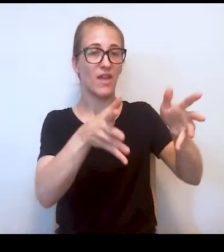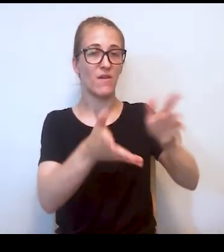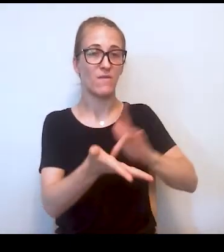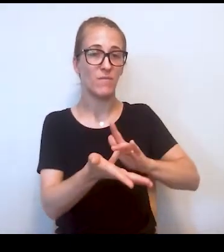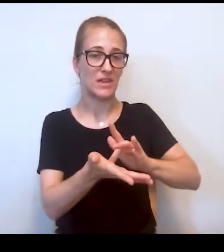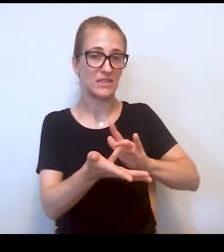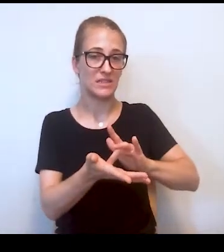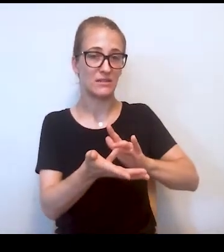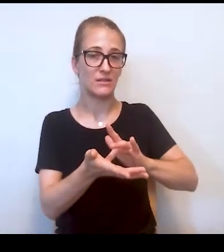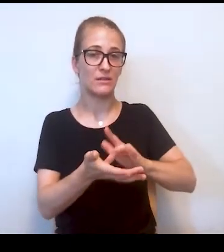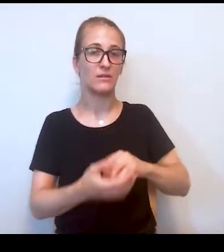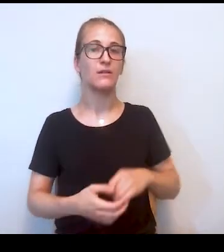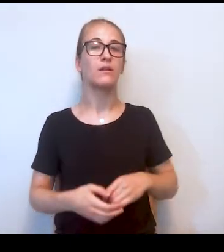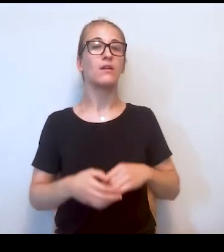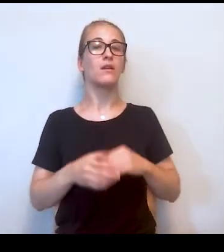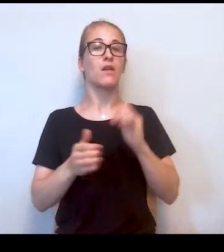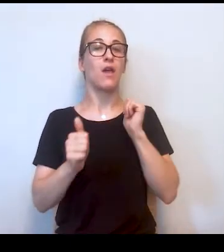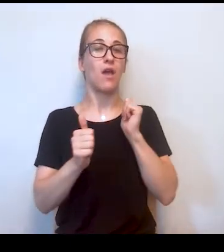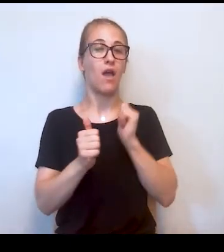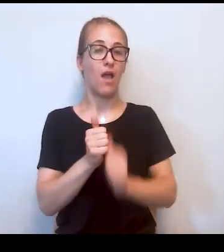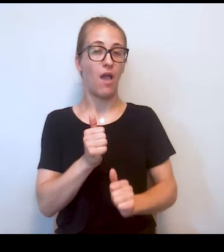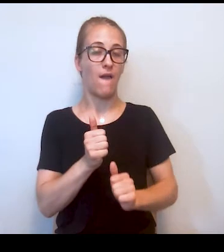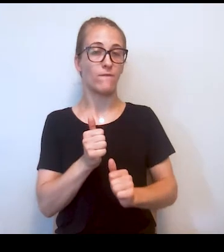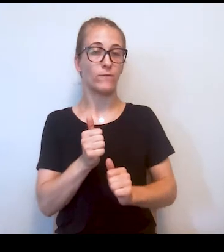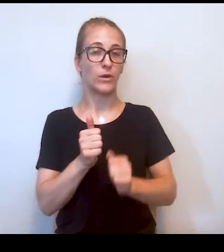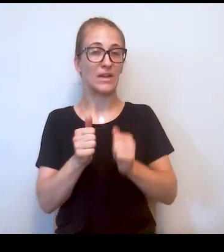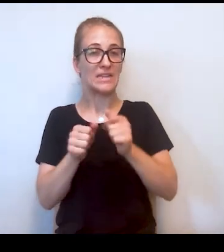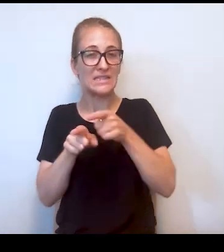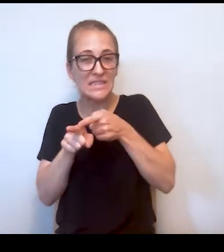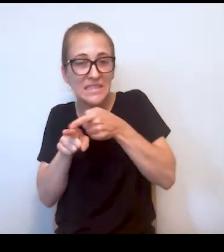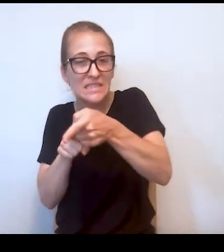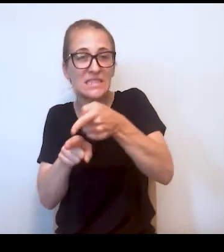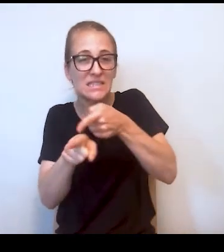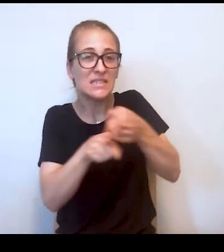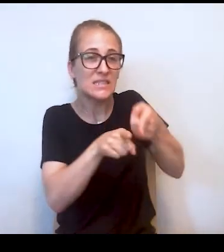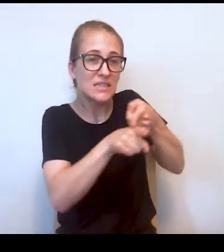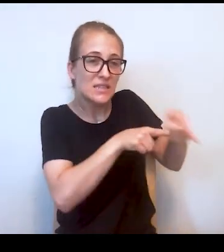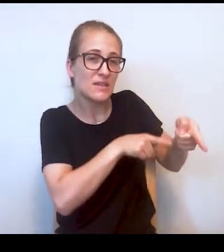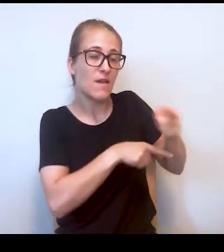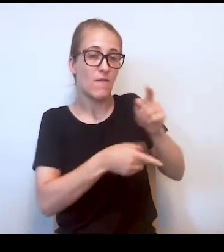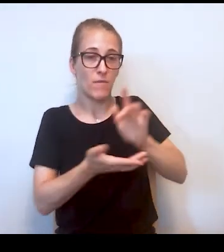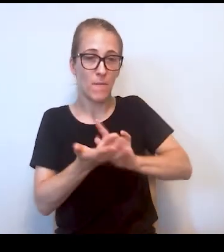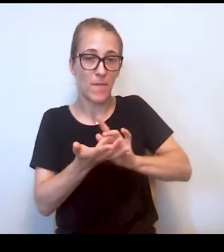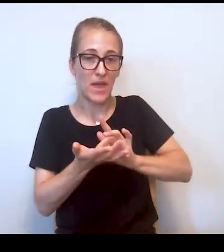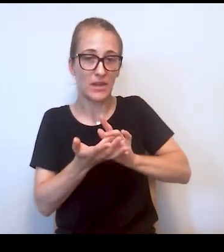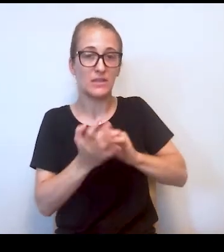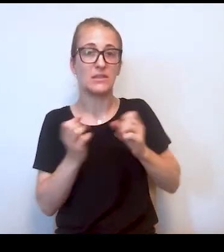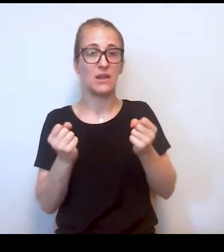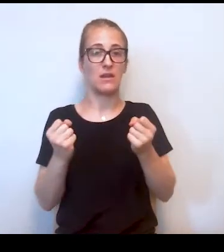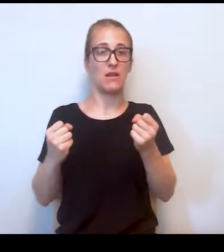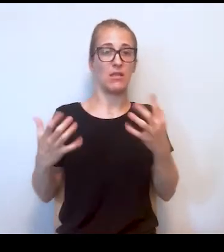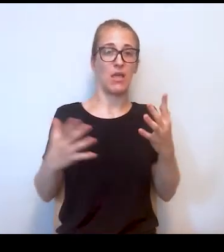a lot of where the questions lie are in connective tissue, and that's just not something that's considered.